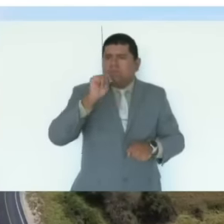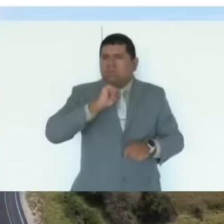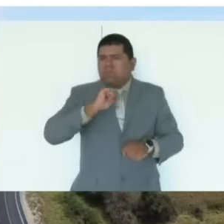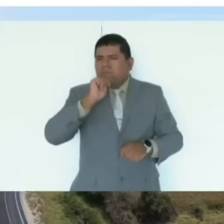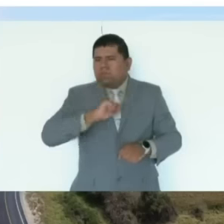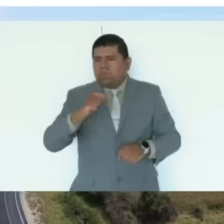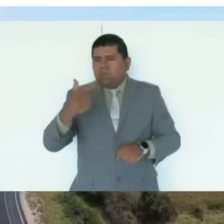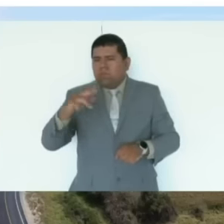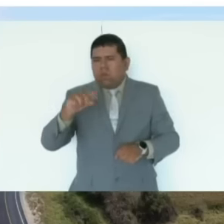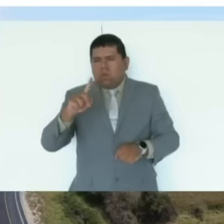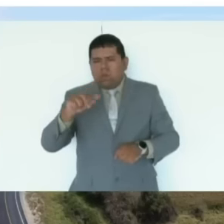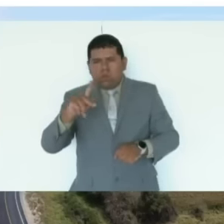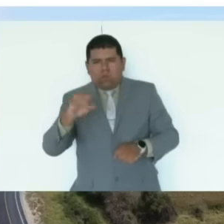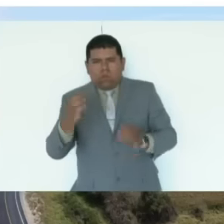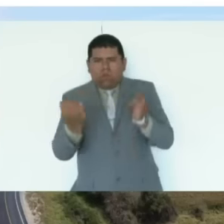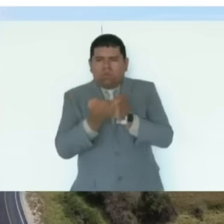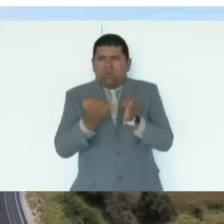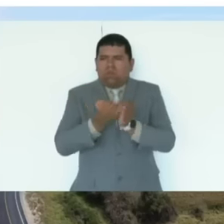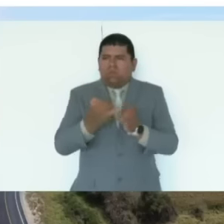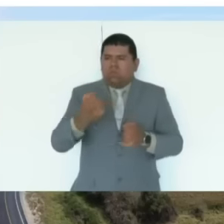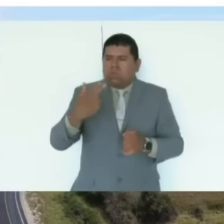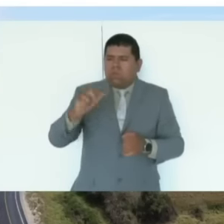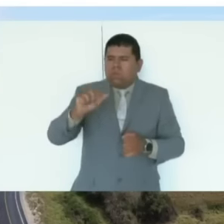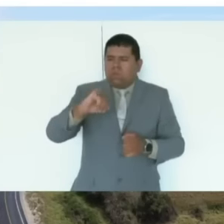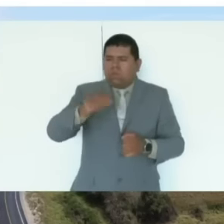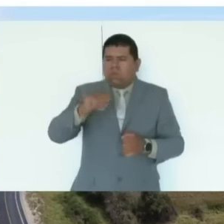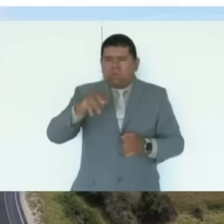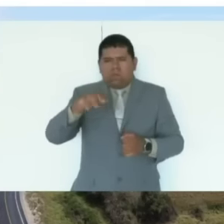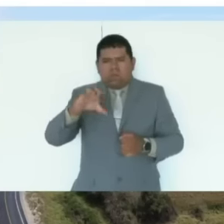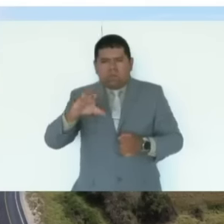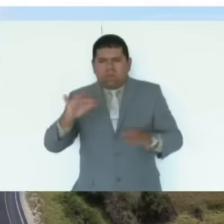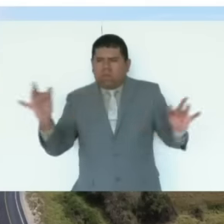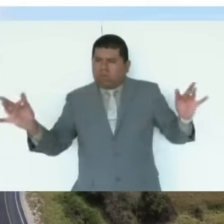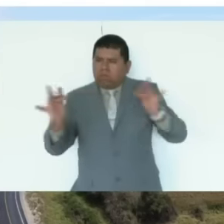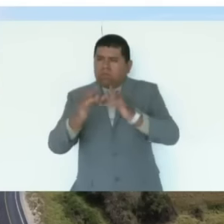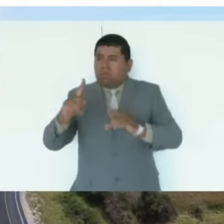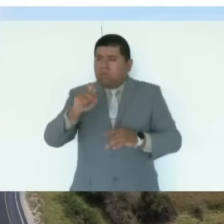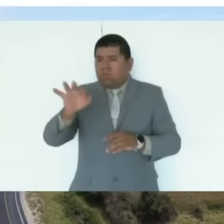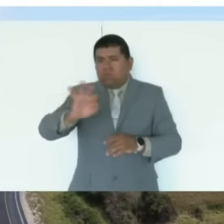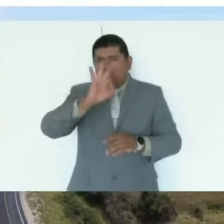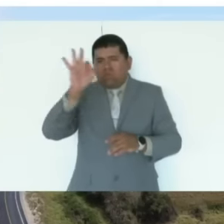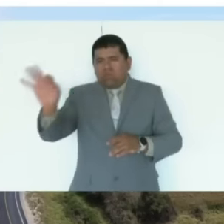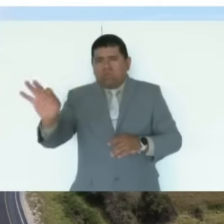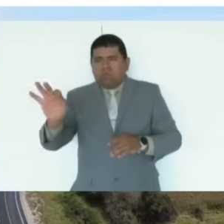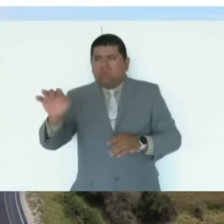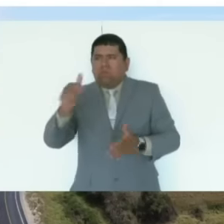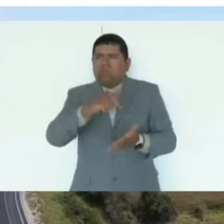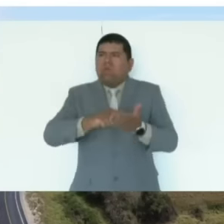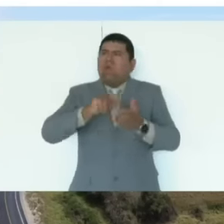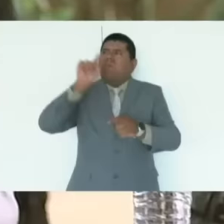and the Huajimic branch that together allow 100% of the municipal capitals of the state of